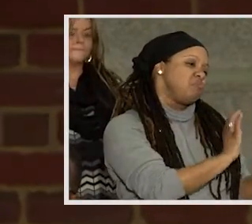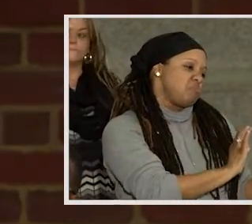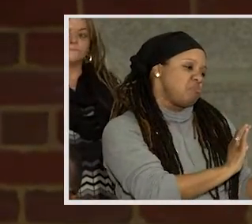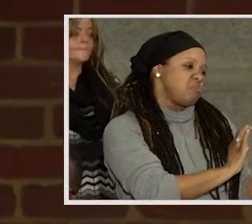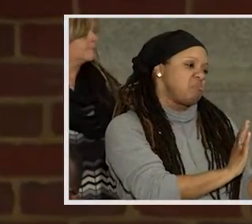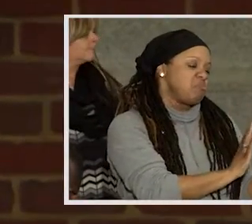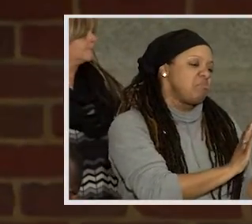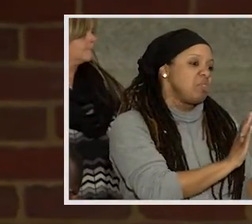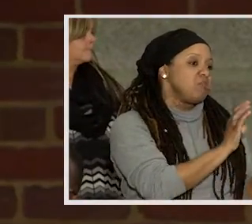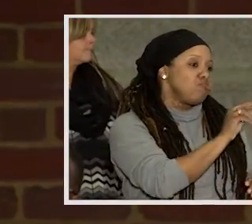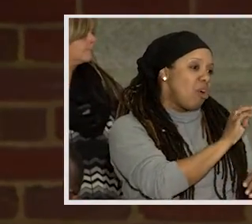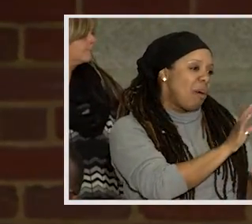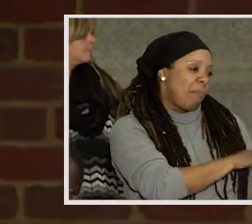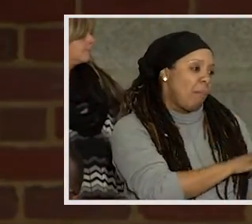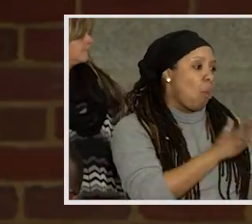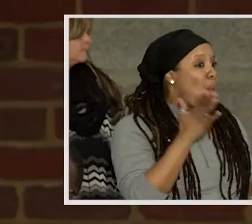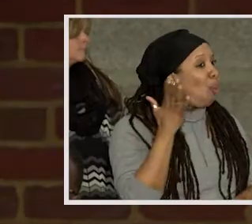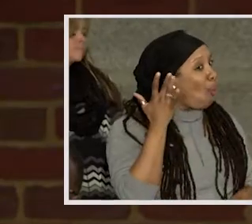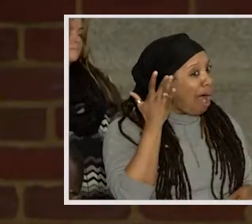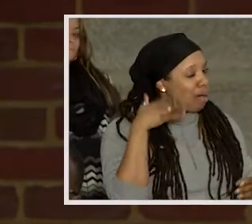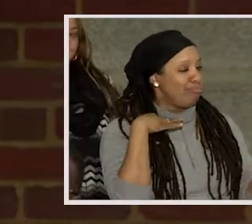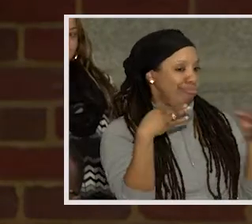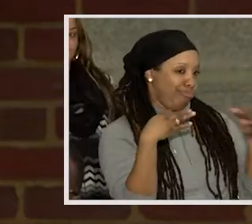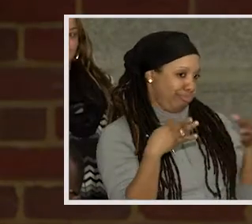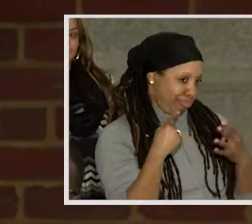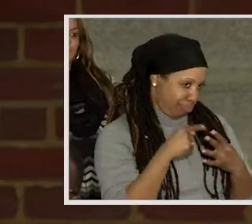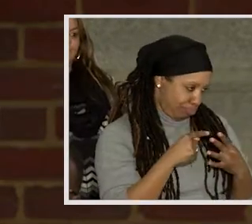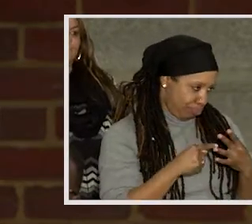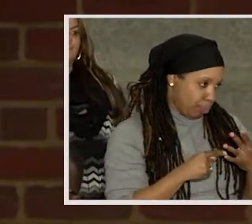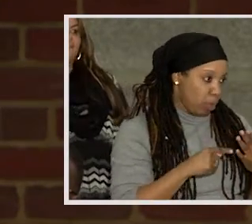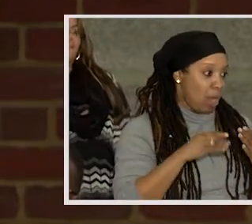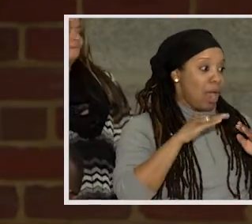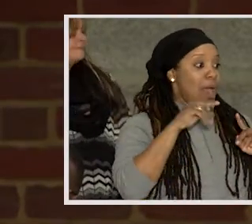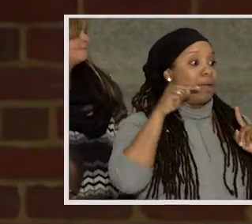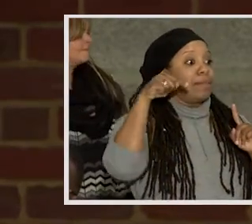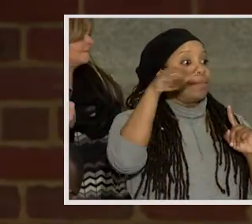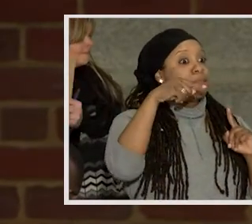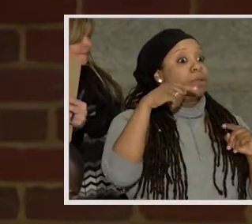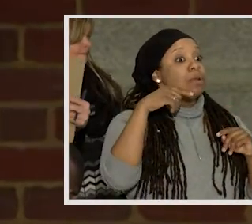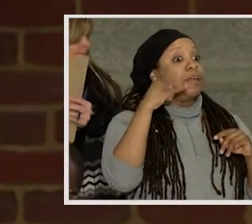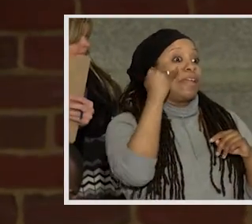THE NEED FOR EMERGENCY SERVICES BOTH MEDICAL AND LEGAL.